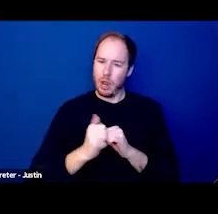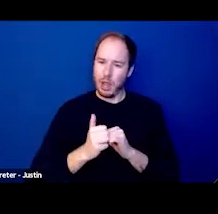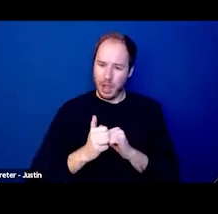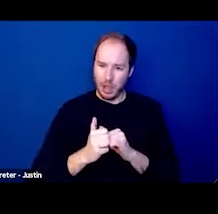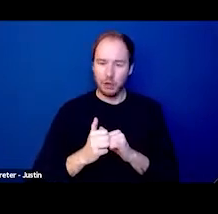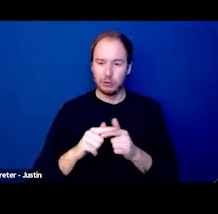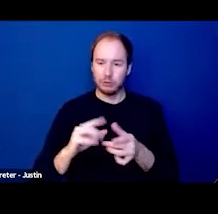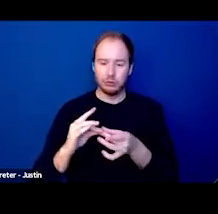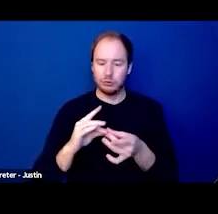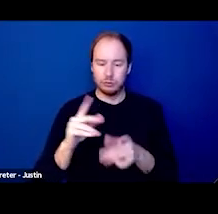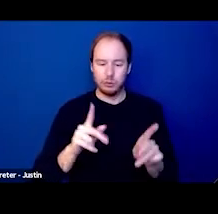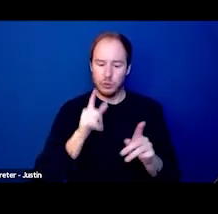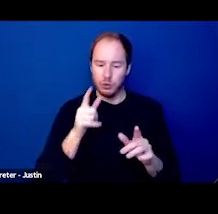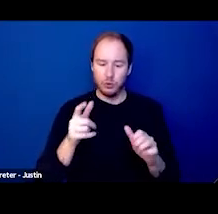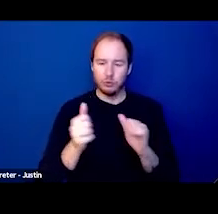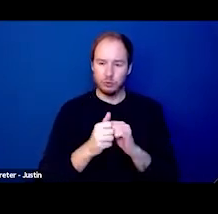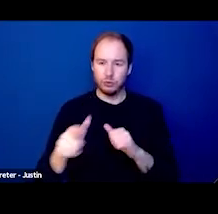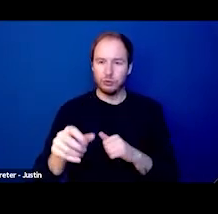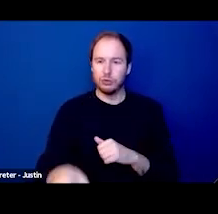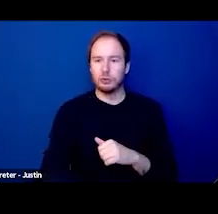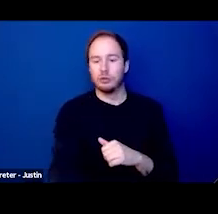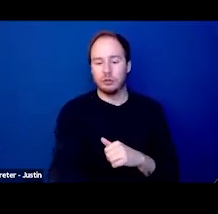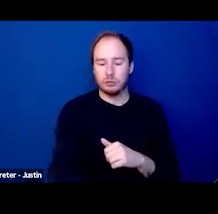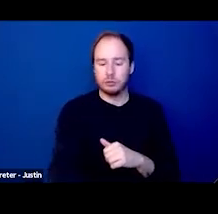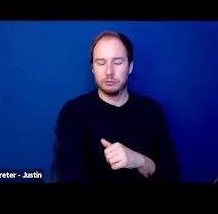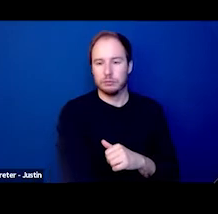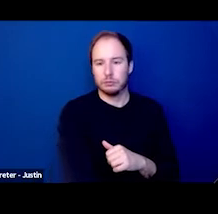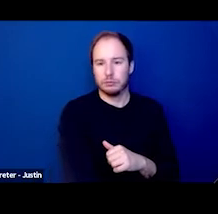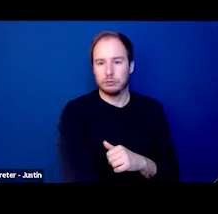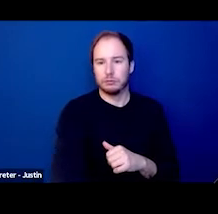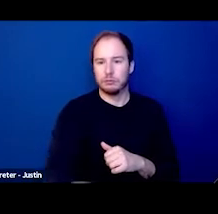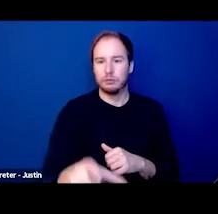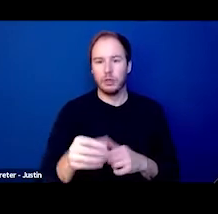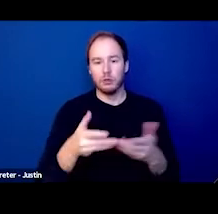that you're working with to the homeless response system. And then working either within your own system